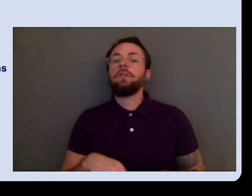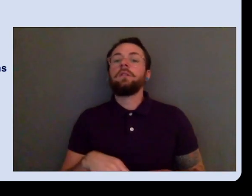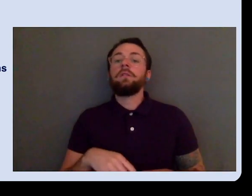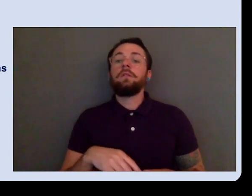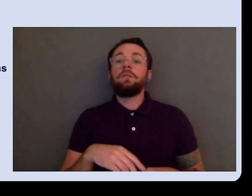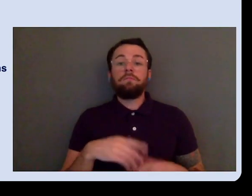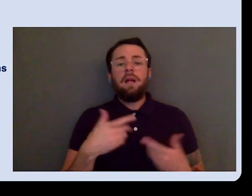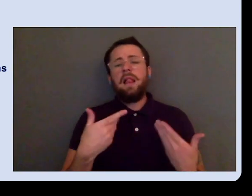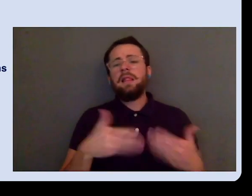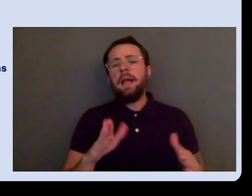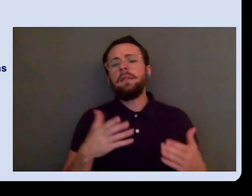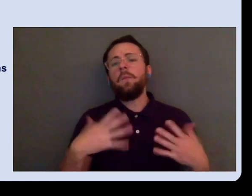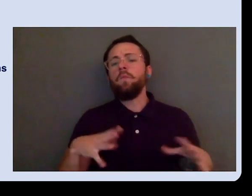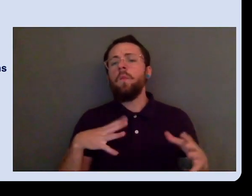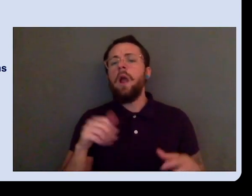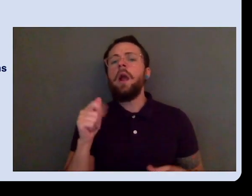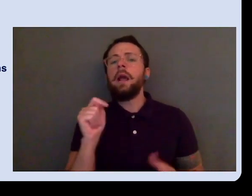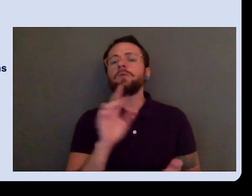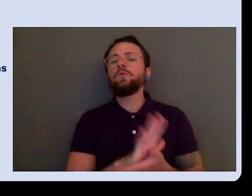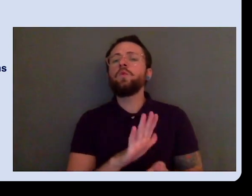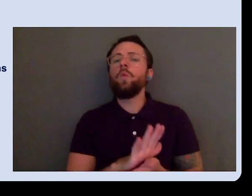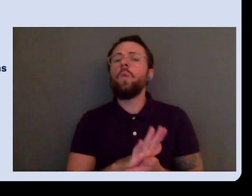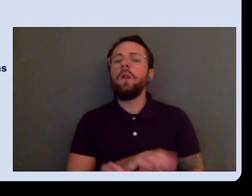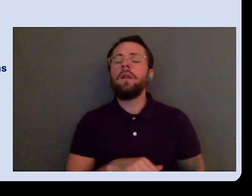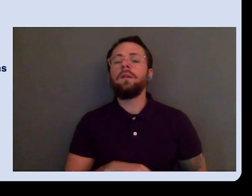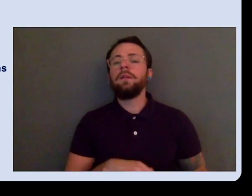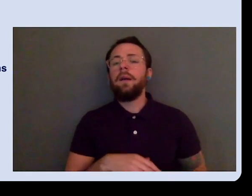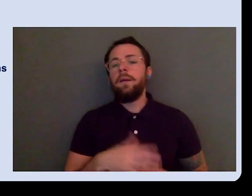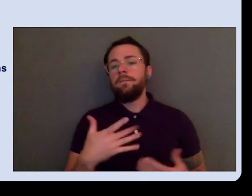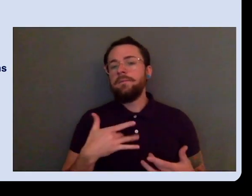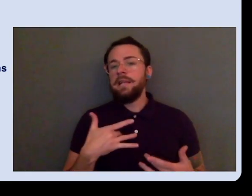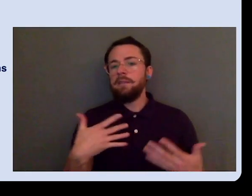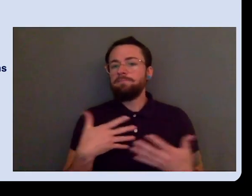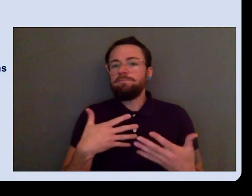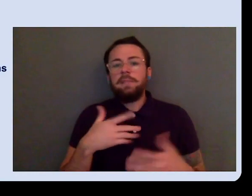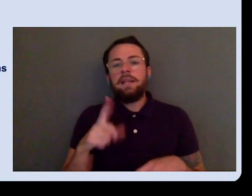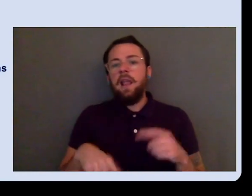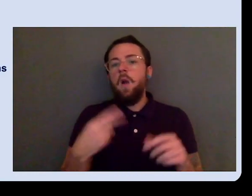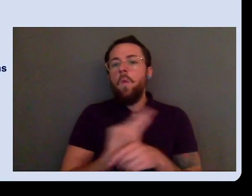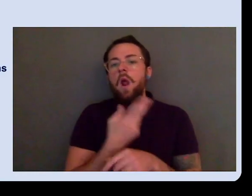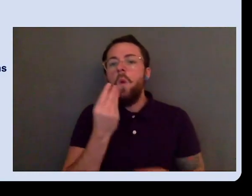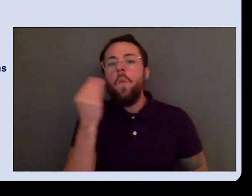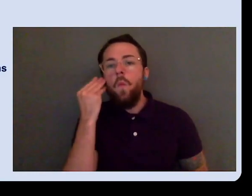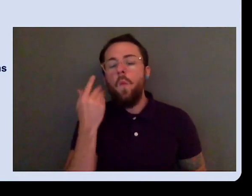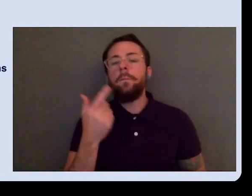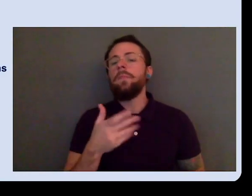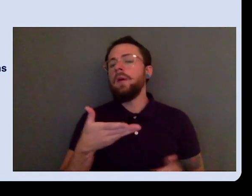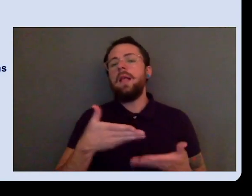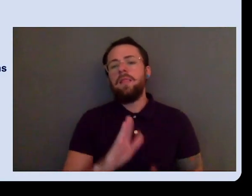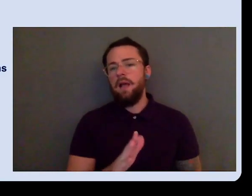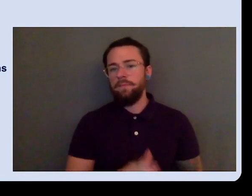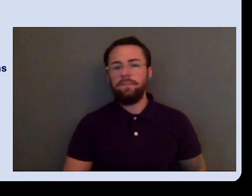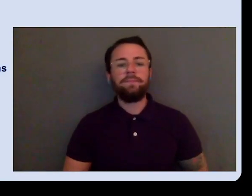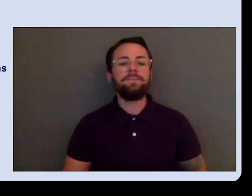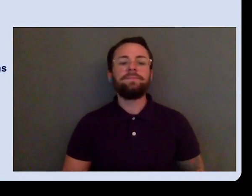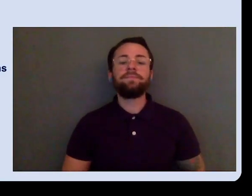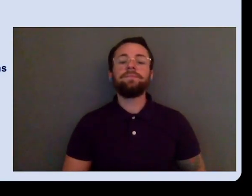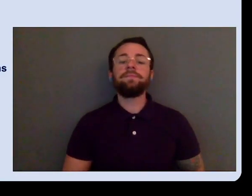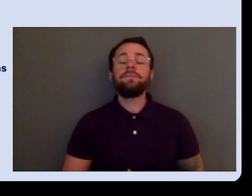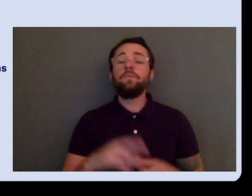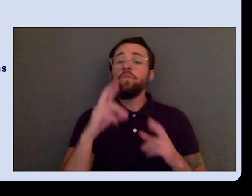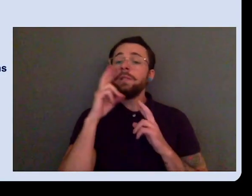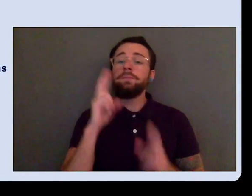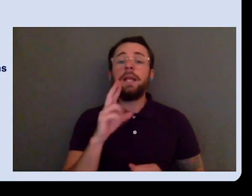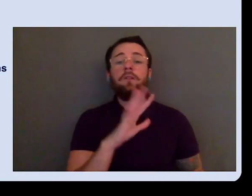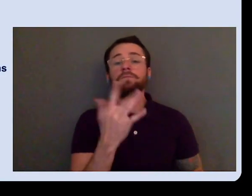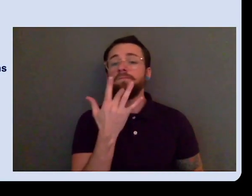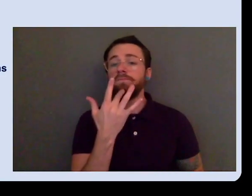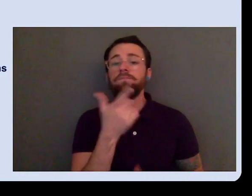If a student packs school -- let them wear the clothes at school.